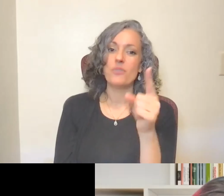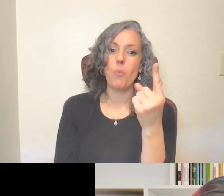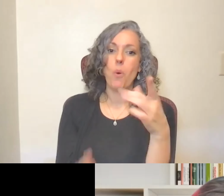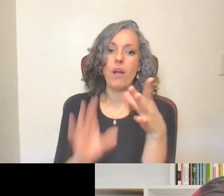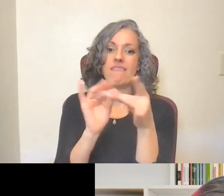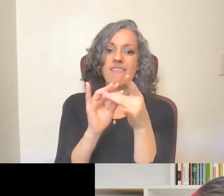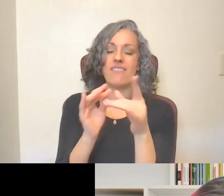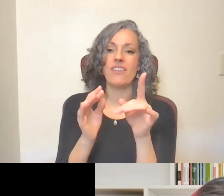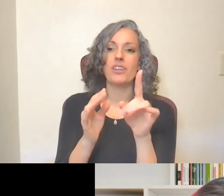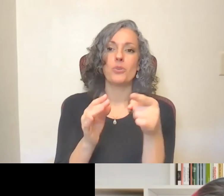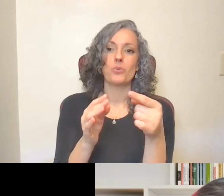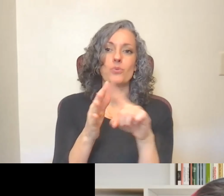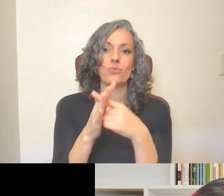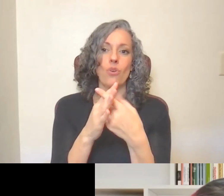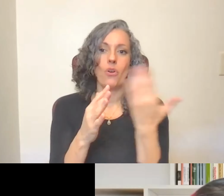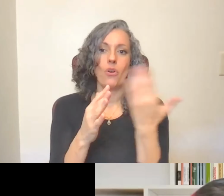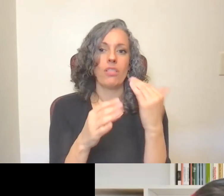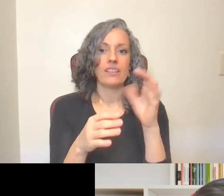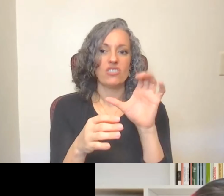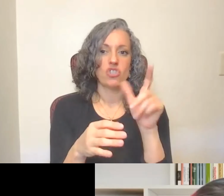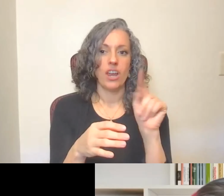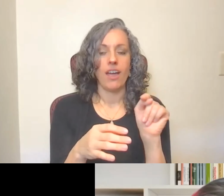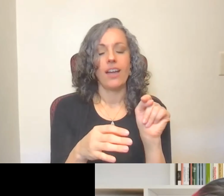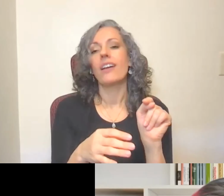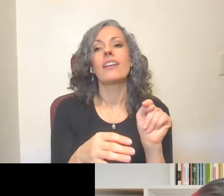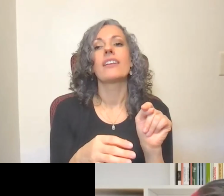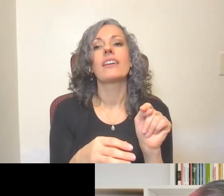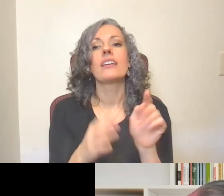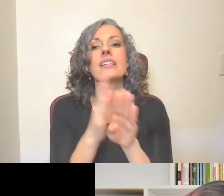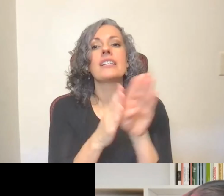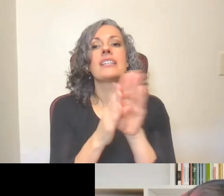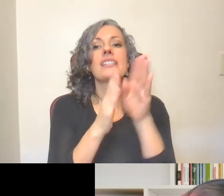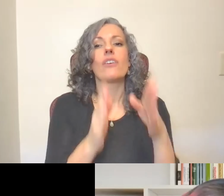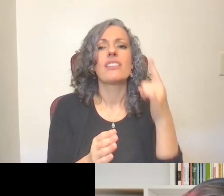presentation, in chat somebody said: "Developers sometimes think accessibility is someone else's